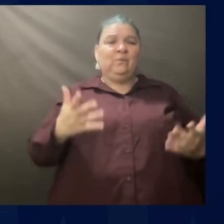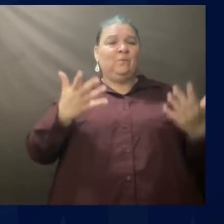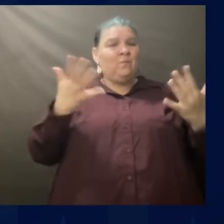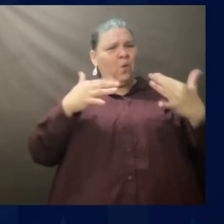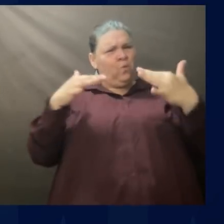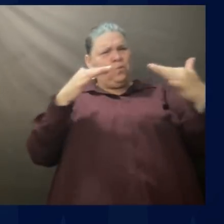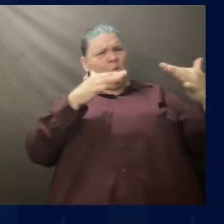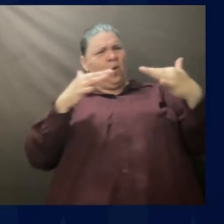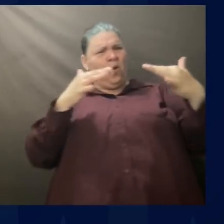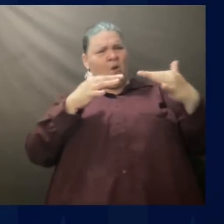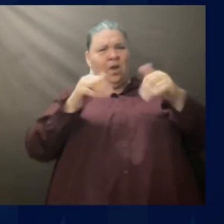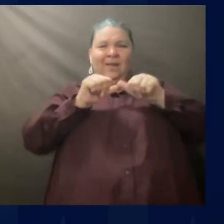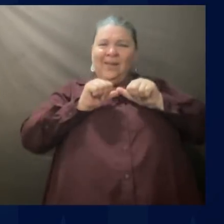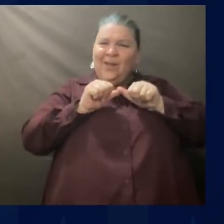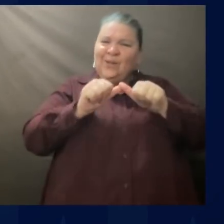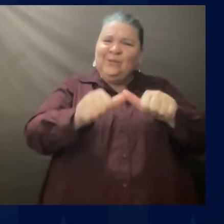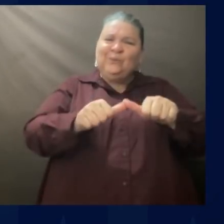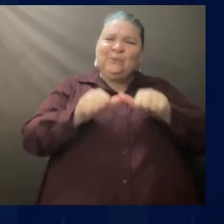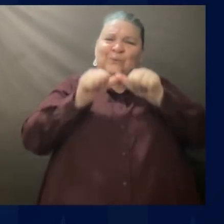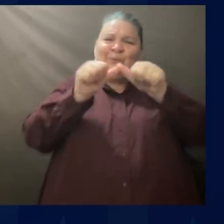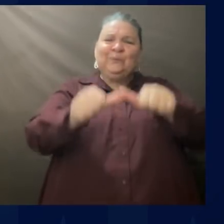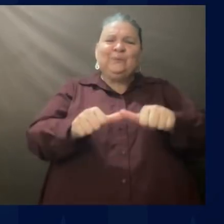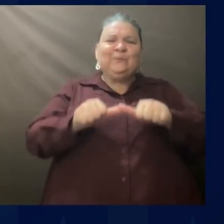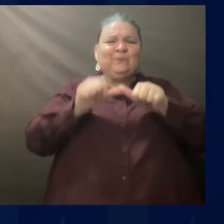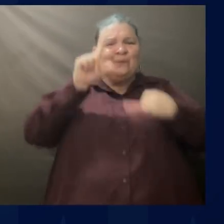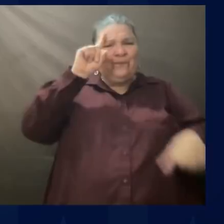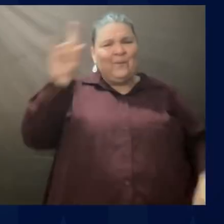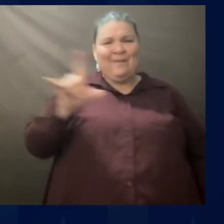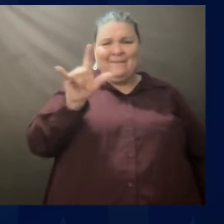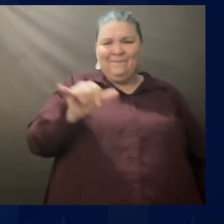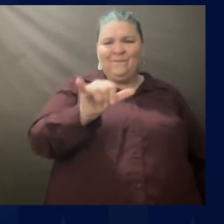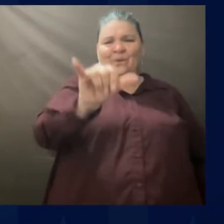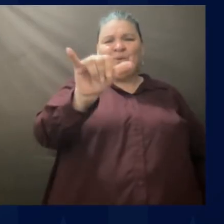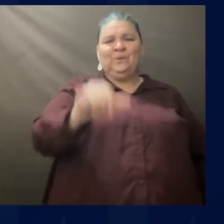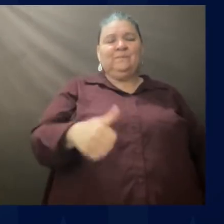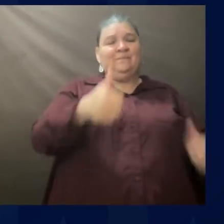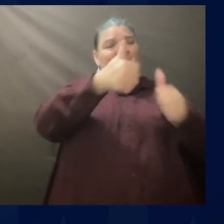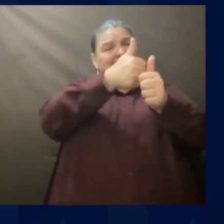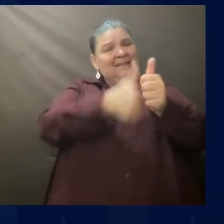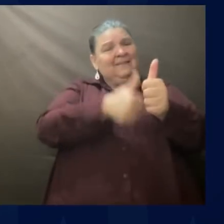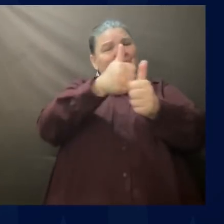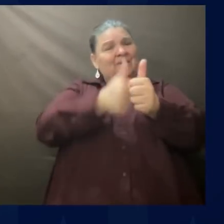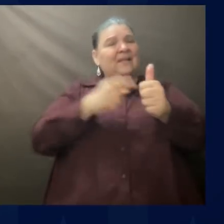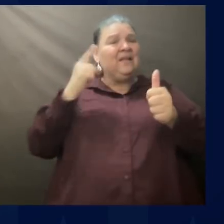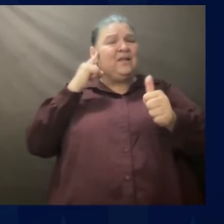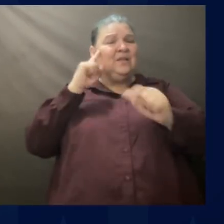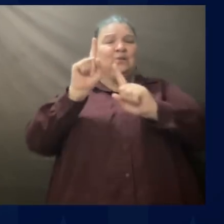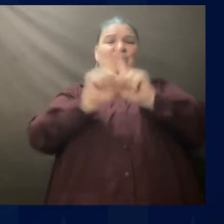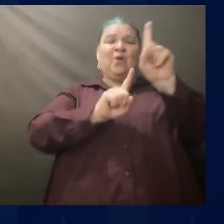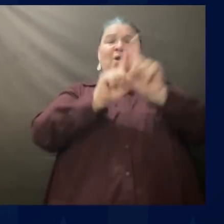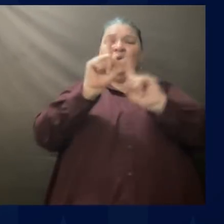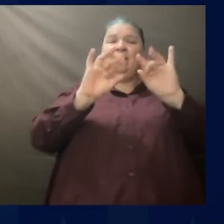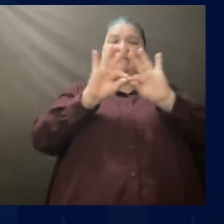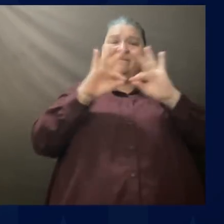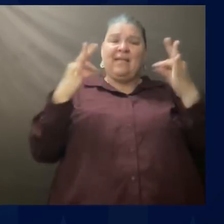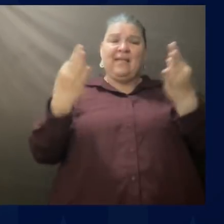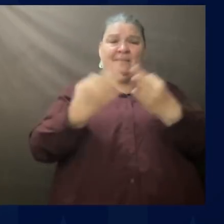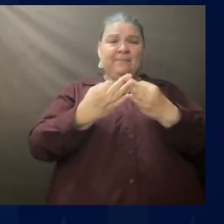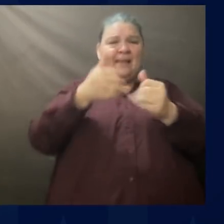And so, to every Gold Star family, to every survivor and family member and caregiver: